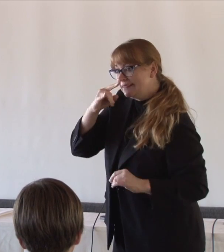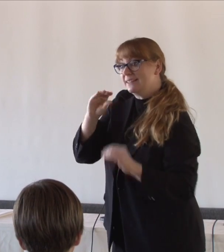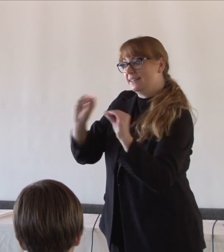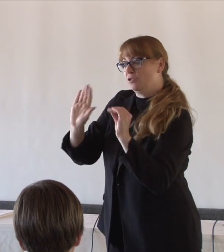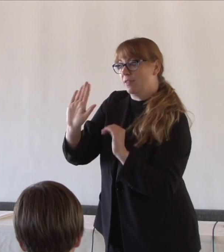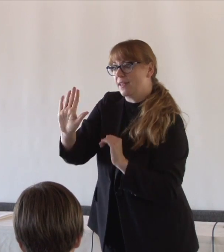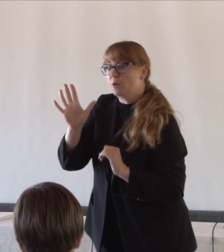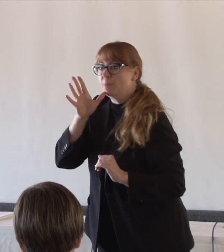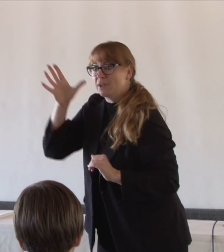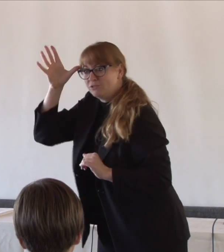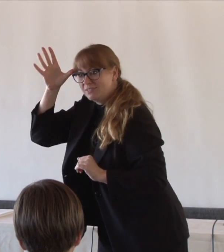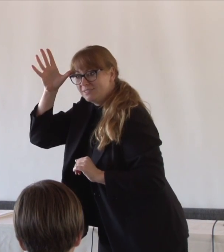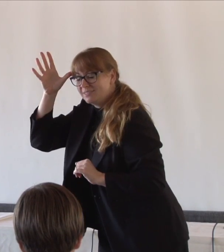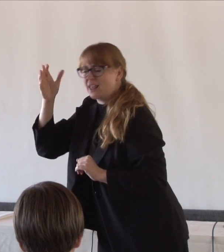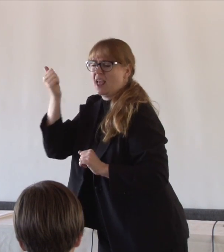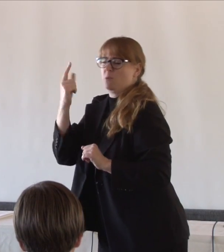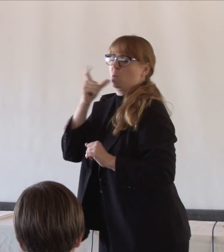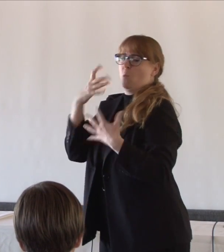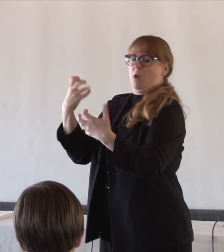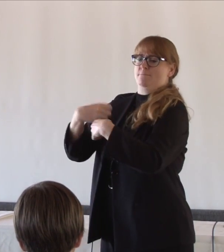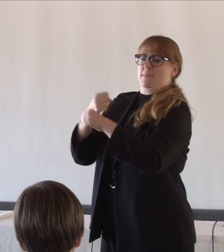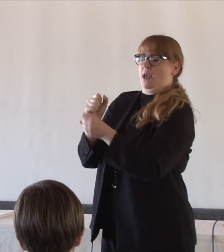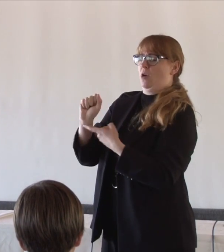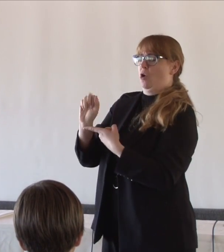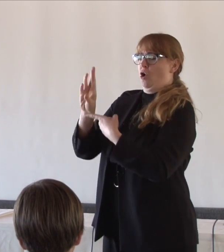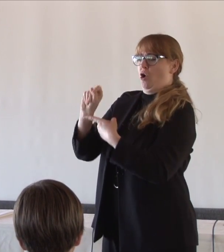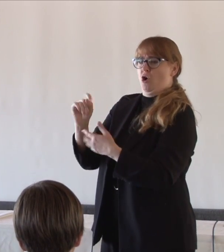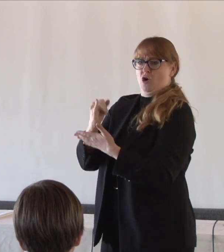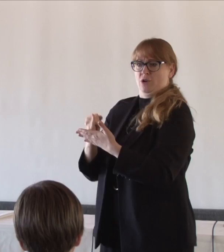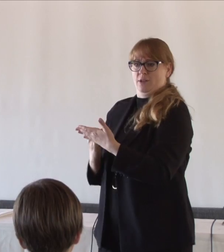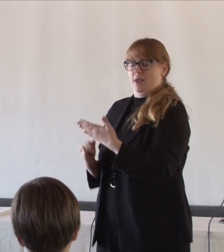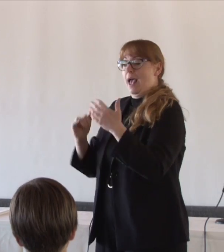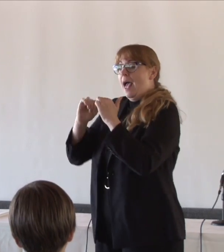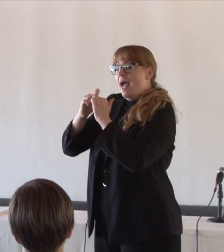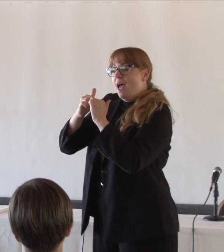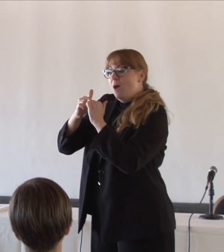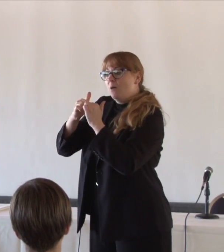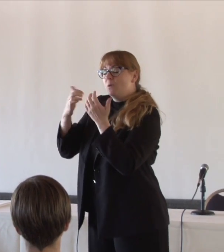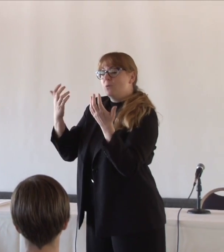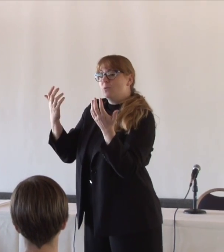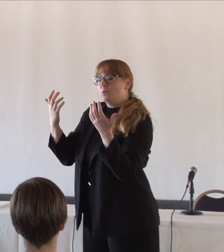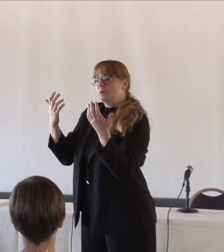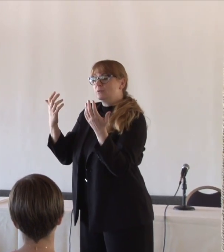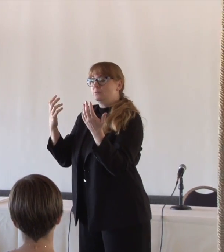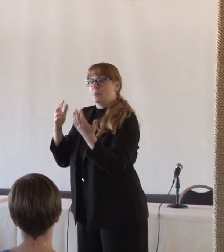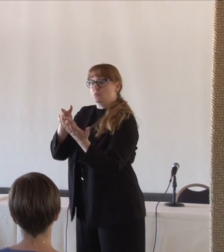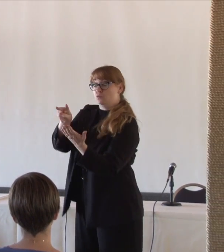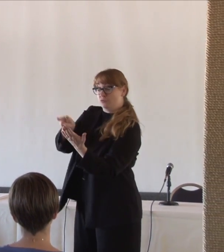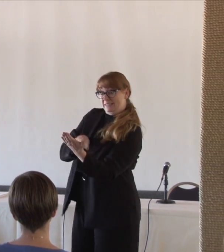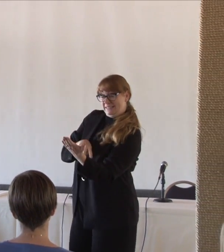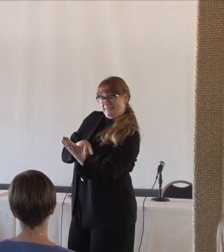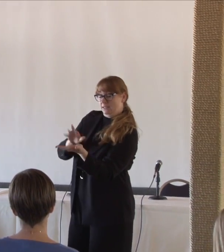That will teach kids and their parents and anyone who wanted to create art. How to read and.